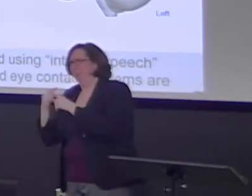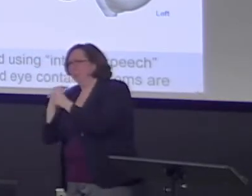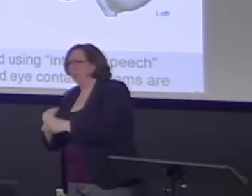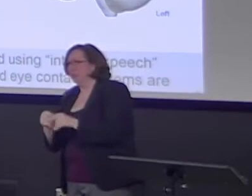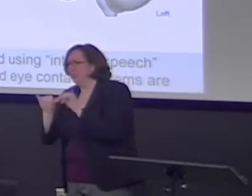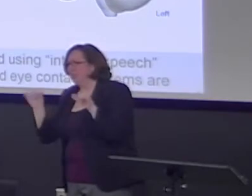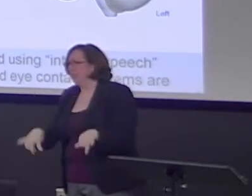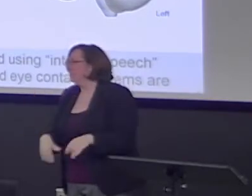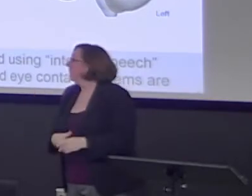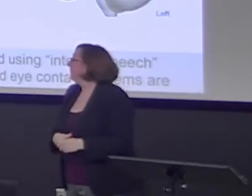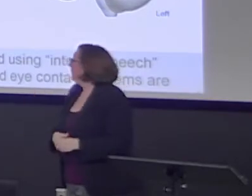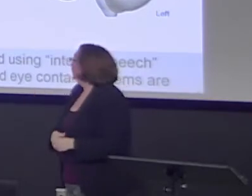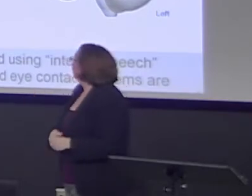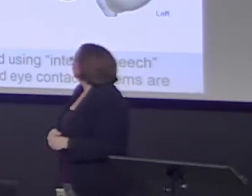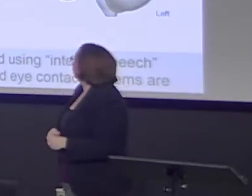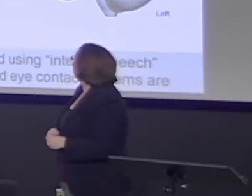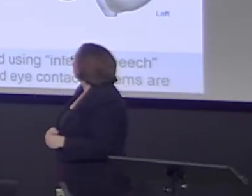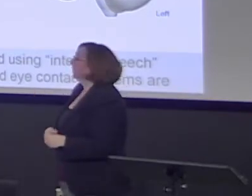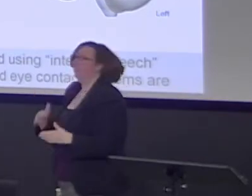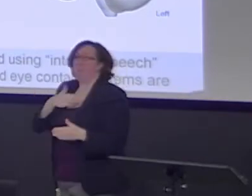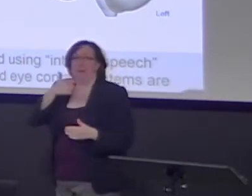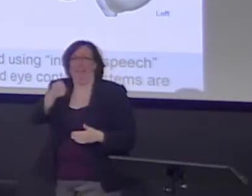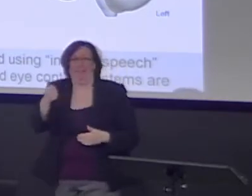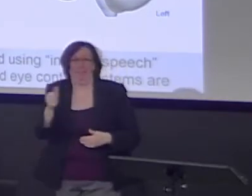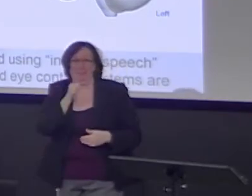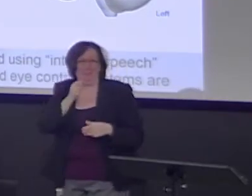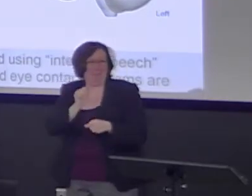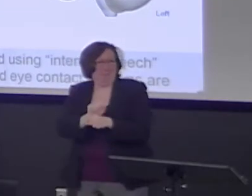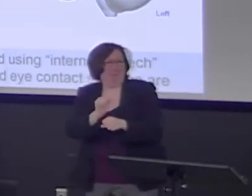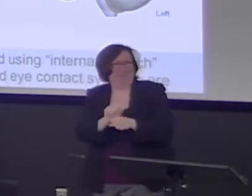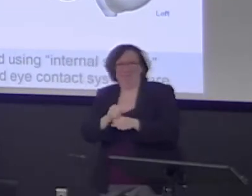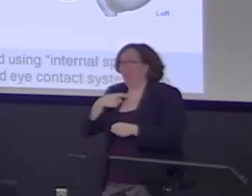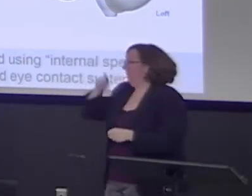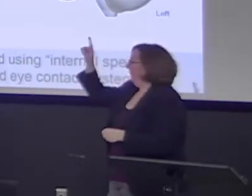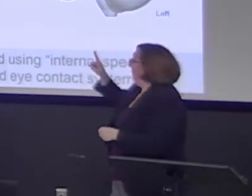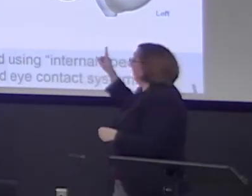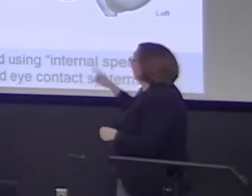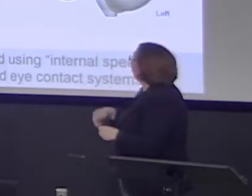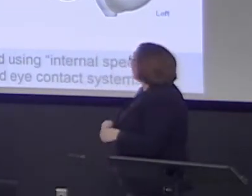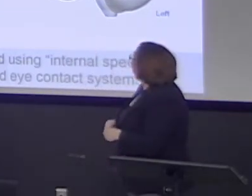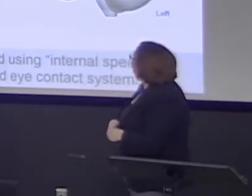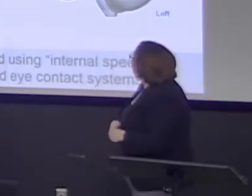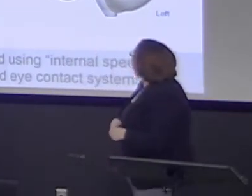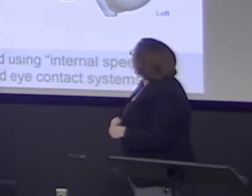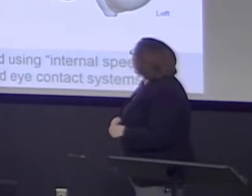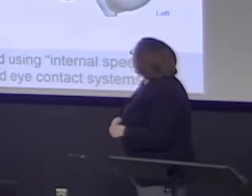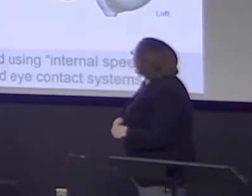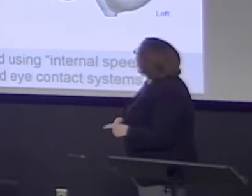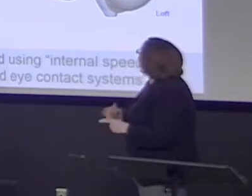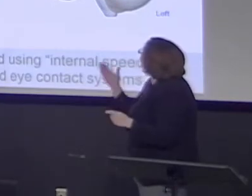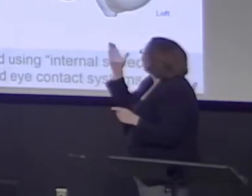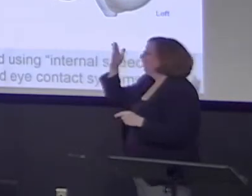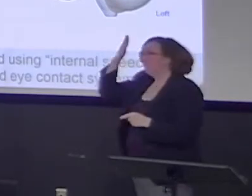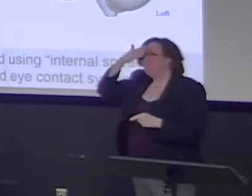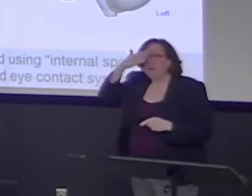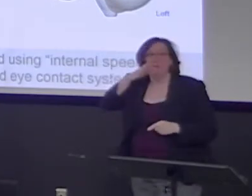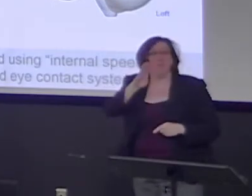Actually, my pointer isn't working, so I'm just going to point. So the front of the brain, Broca's area,